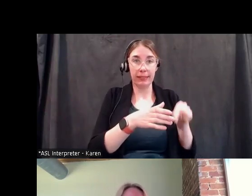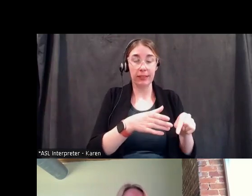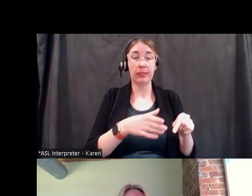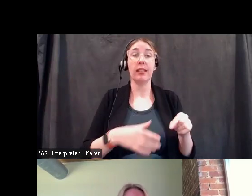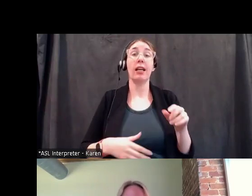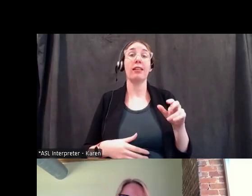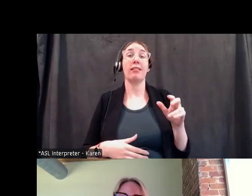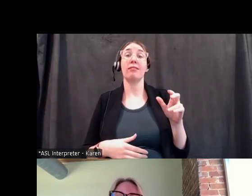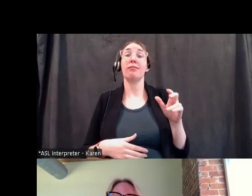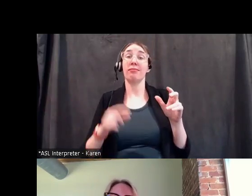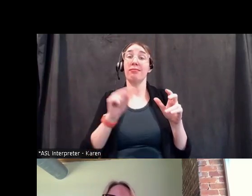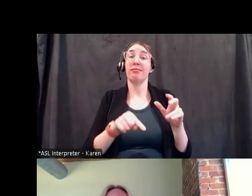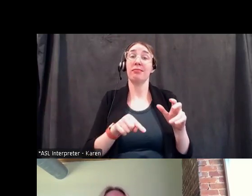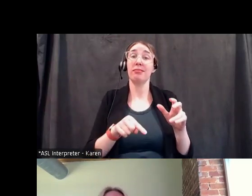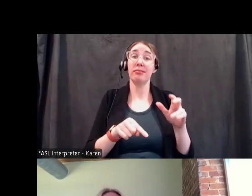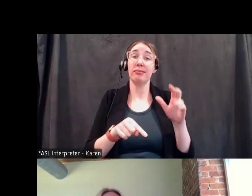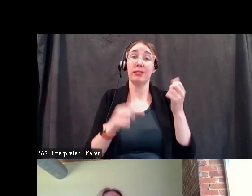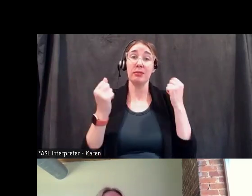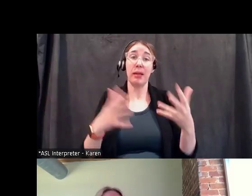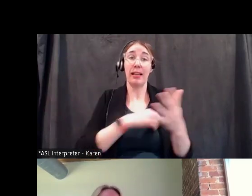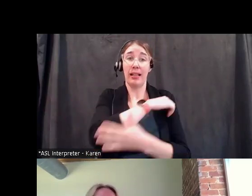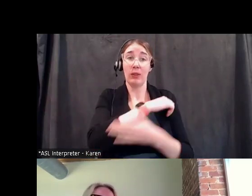That is a lot of counties. And I have been working with Tools For Life